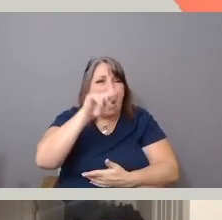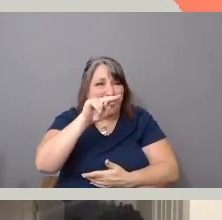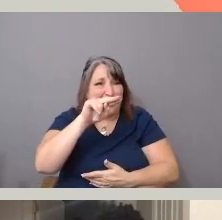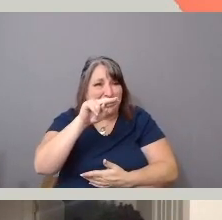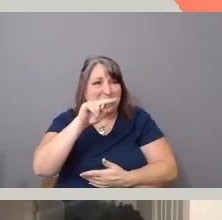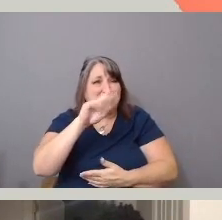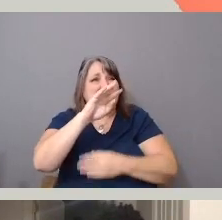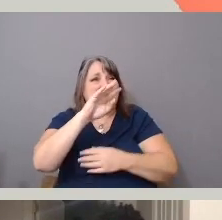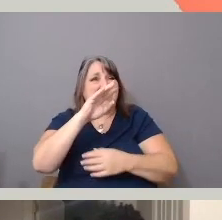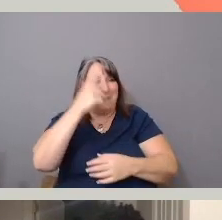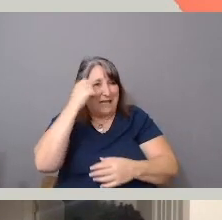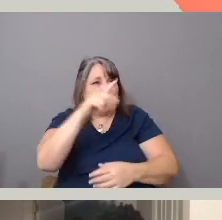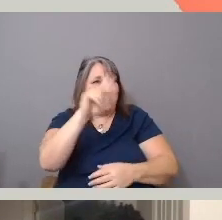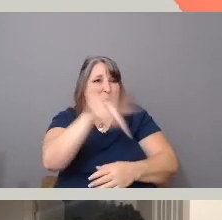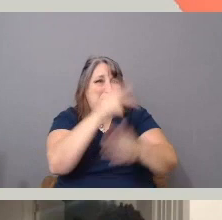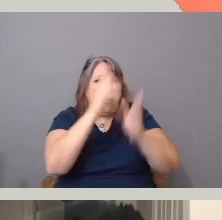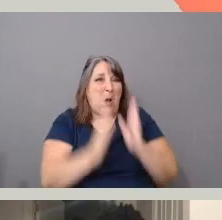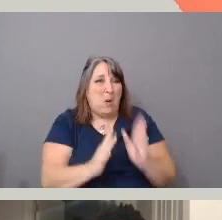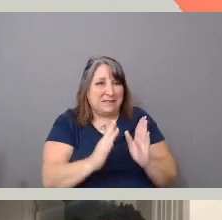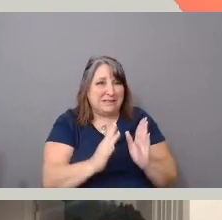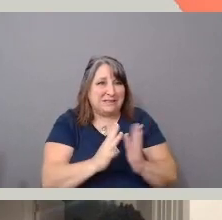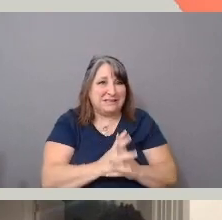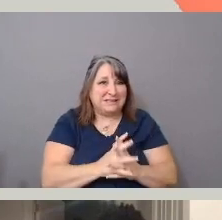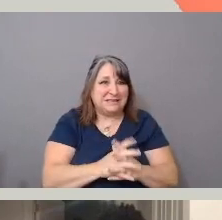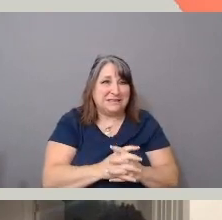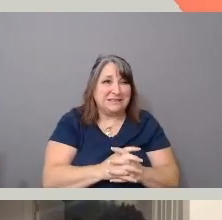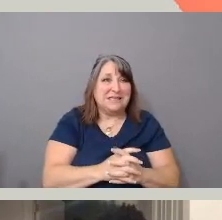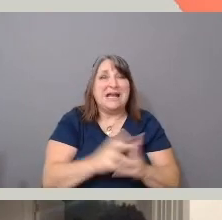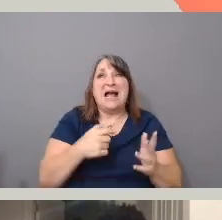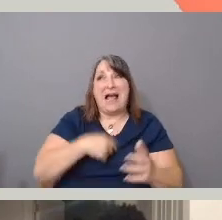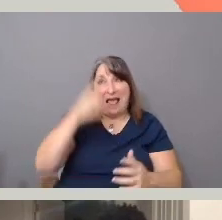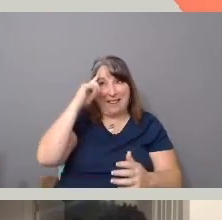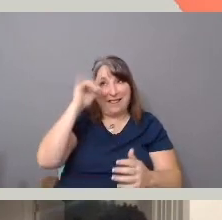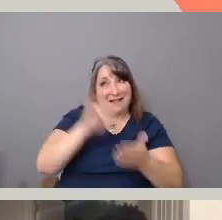than you are? Well, I think it's awfully kind of you to call me a poet.